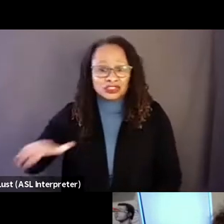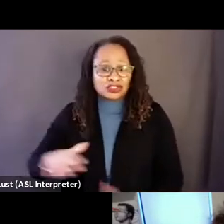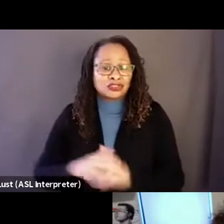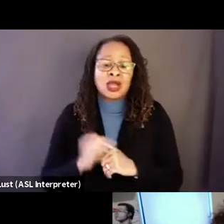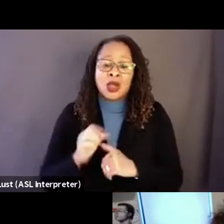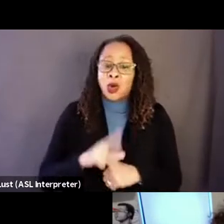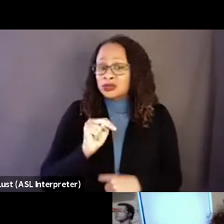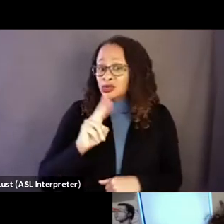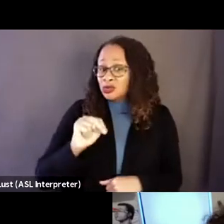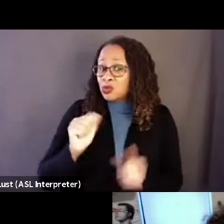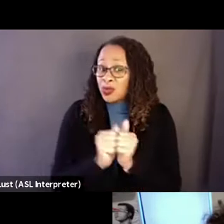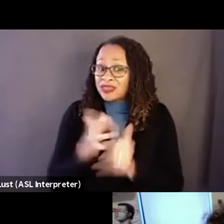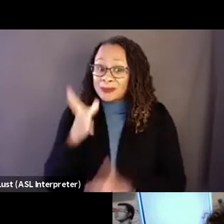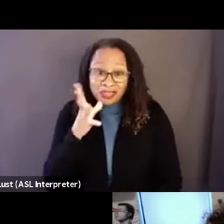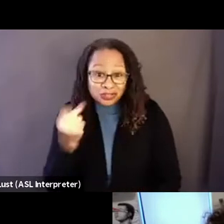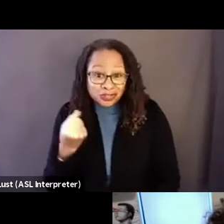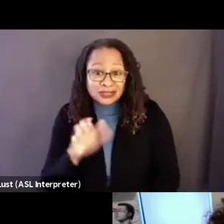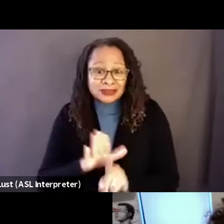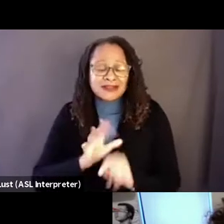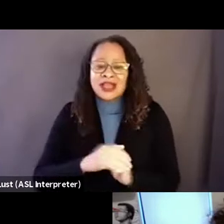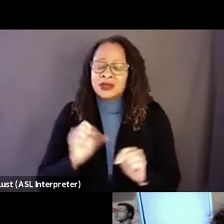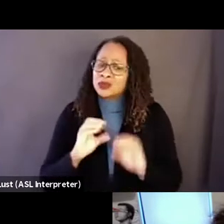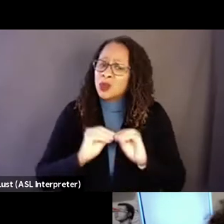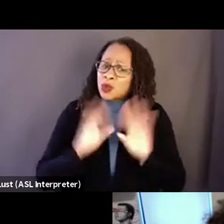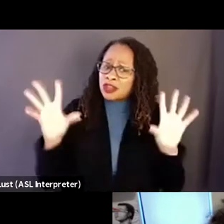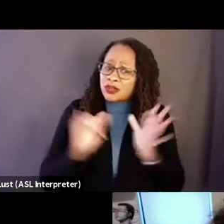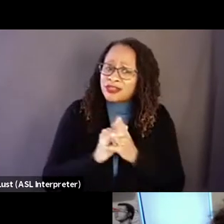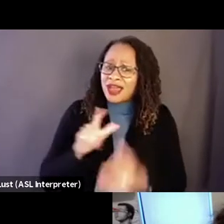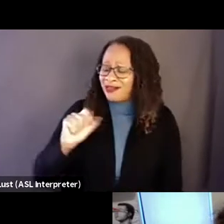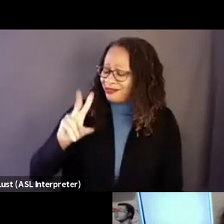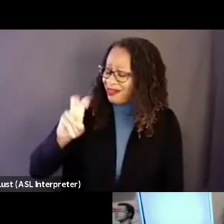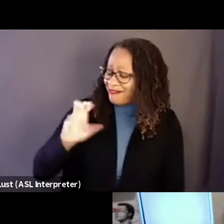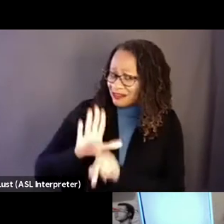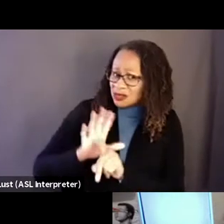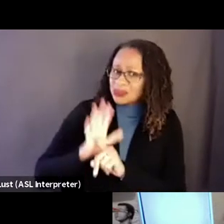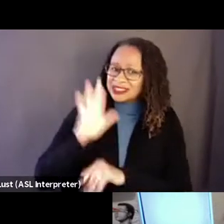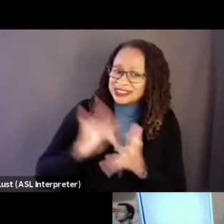it was just so clear. And I think I as an editor was very excited by the idea